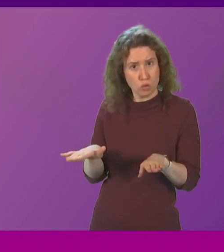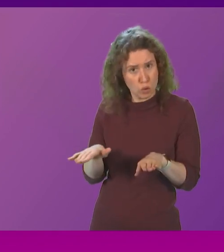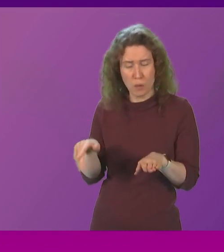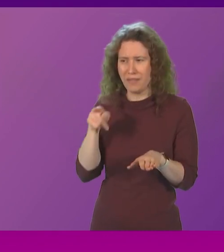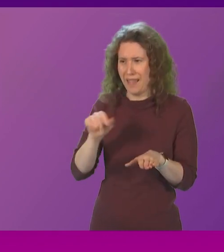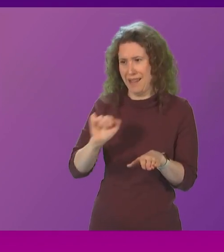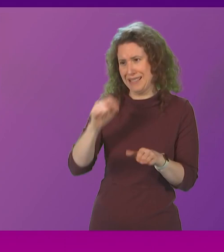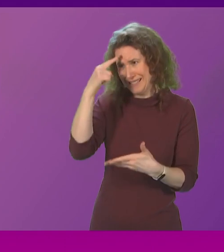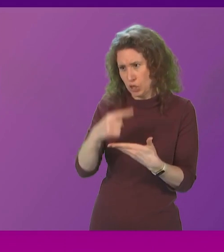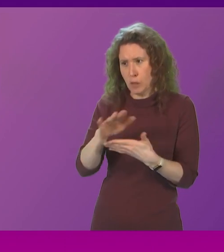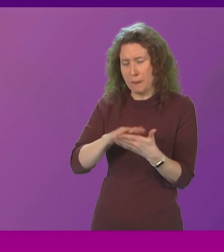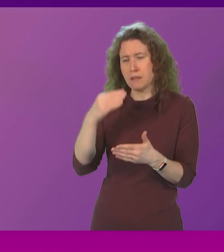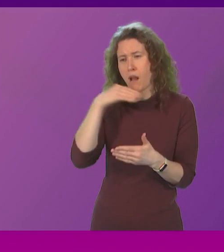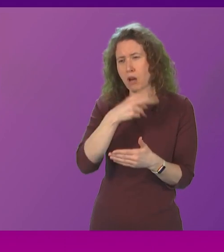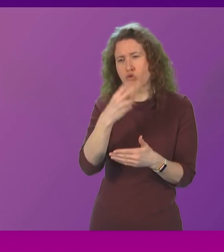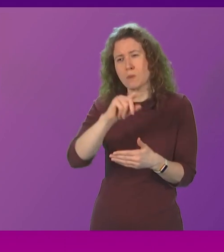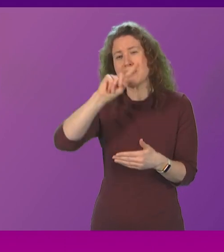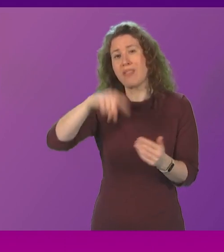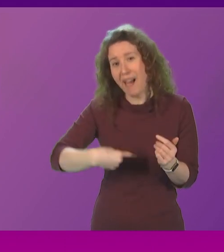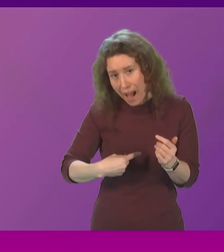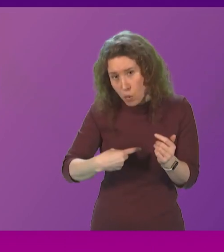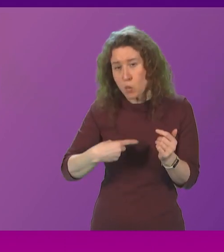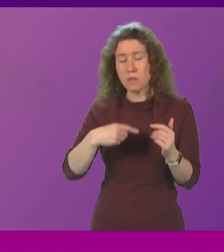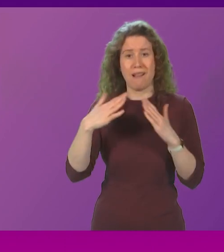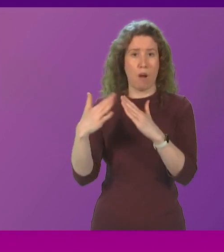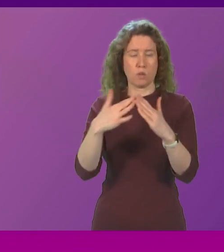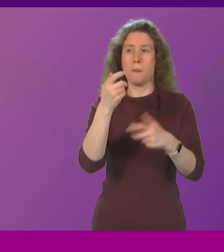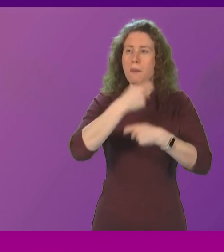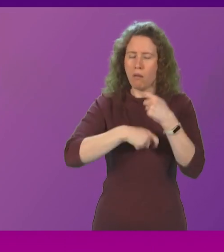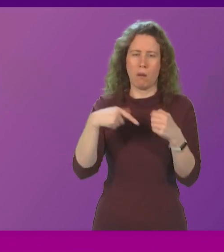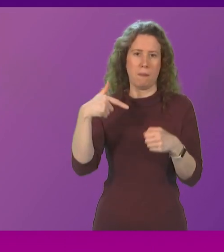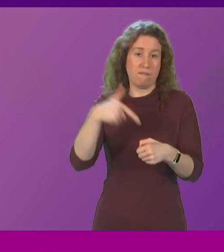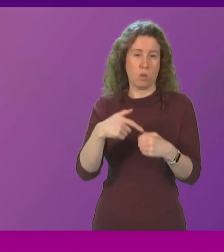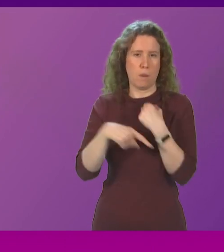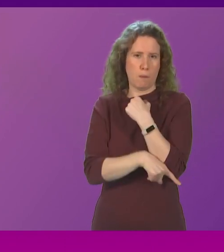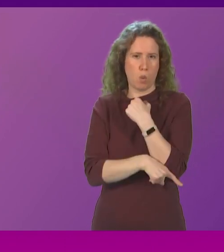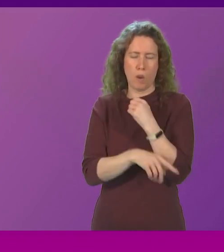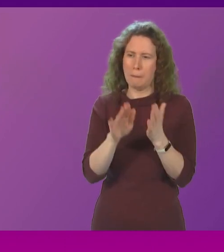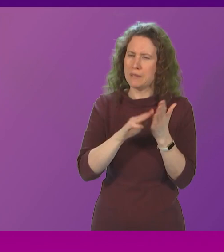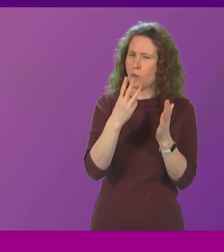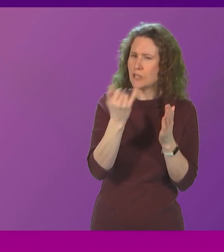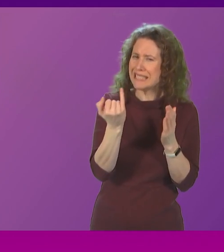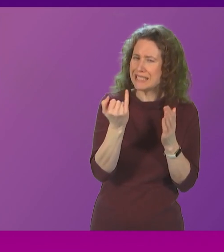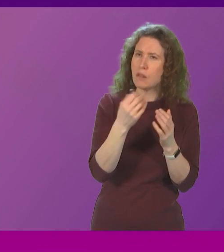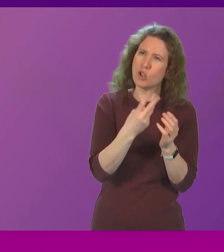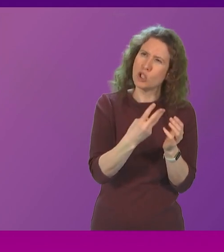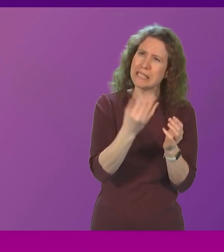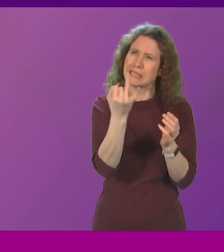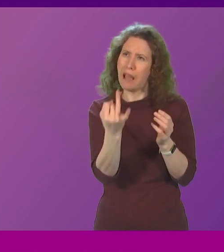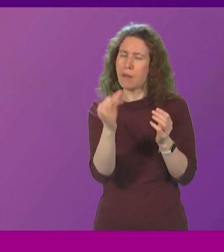920,000 fuel-poor households in Scotland, which equates to around 37 per cent of all Scottish households.